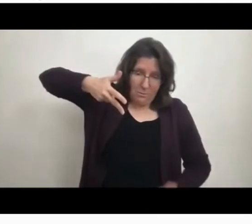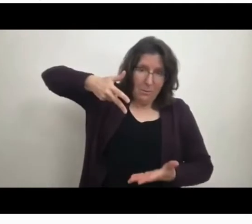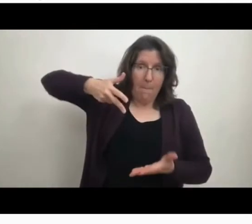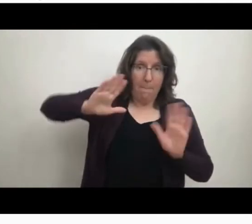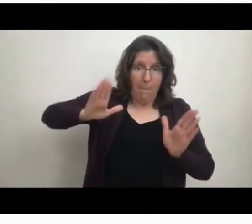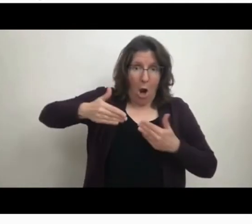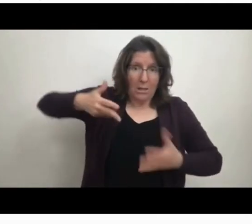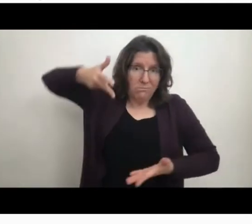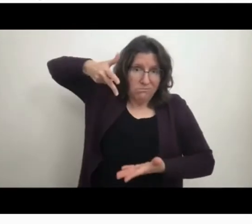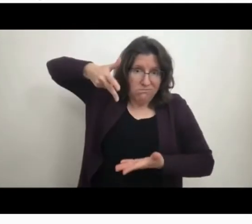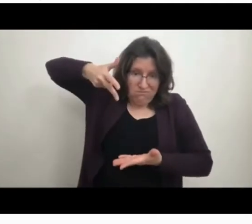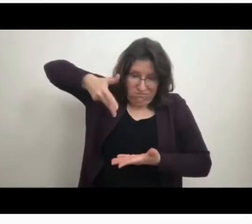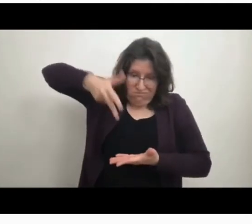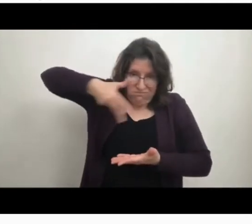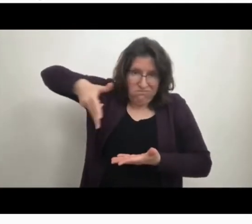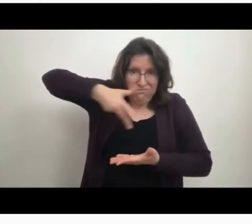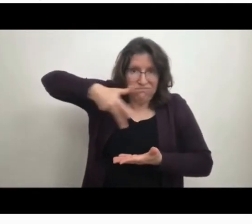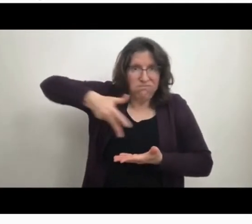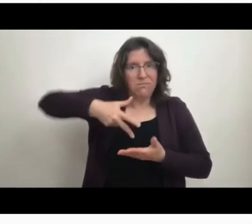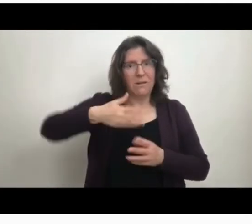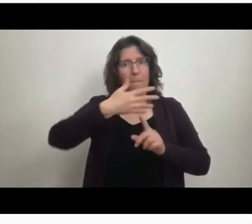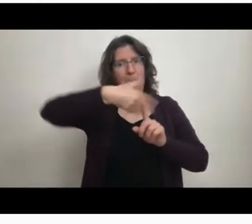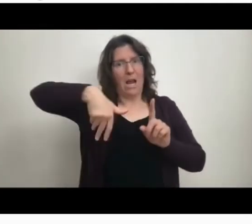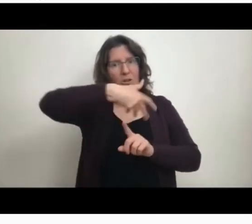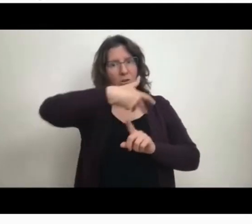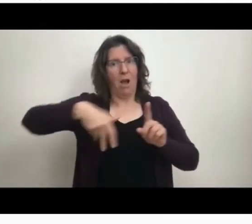Once they created their dream box, then we filmed it.